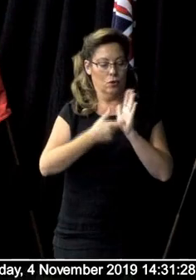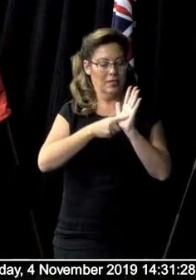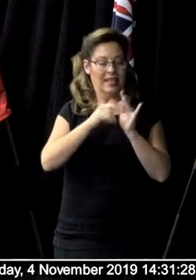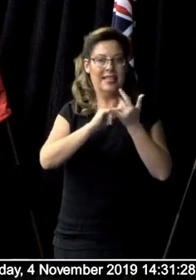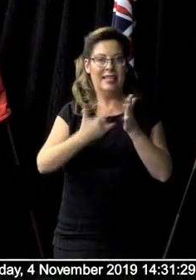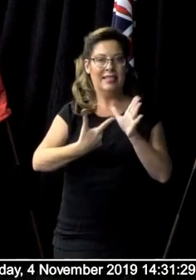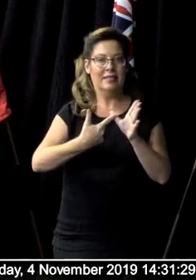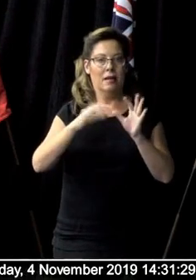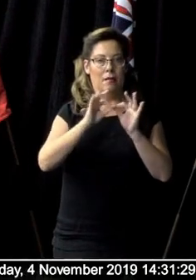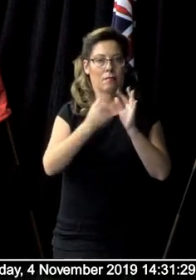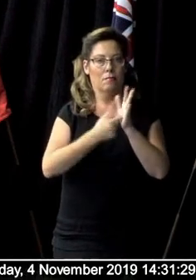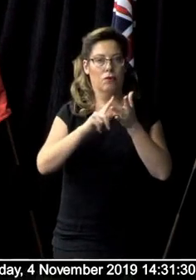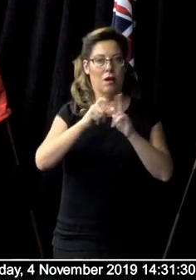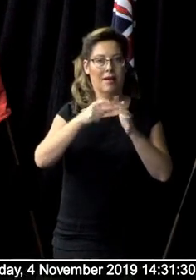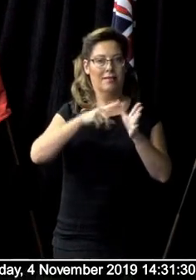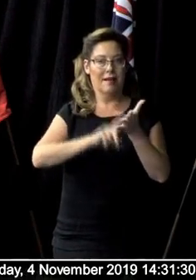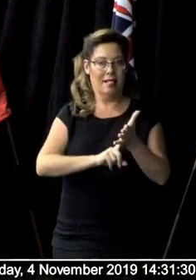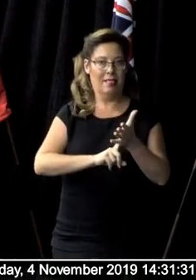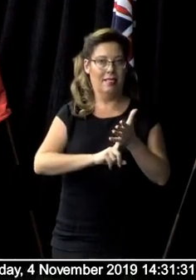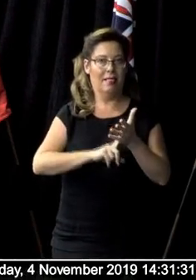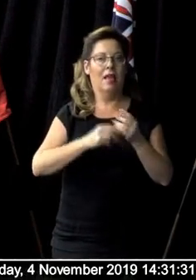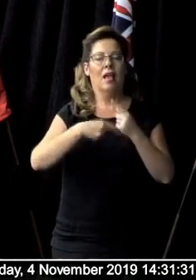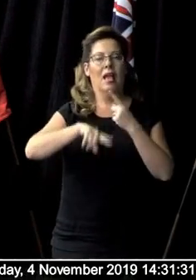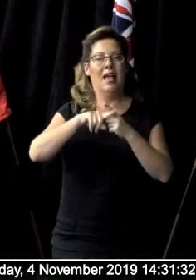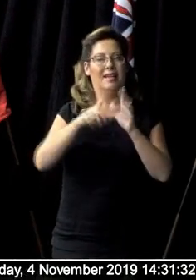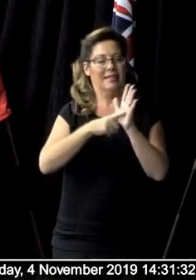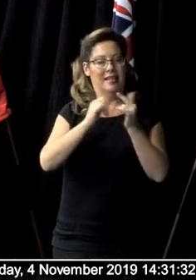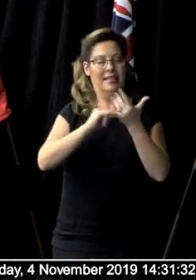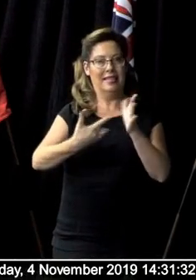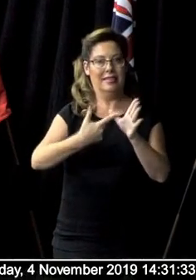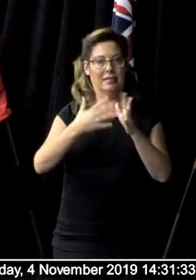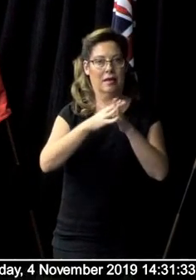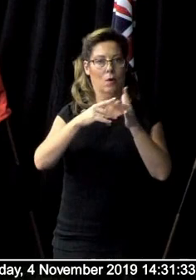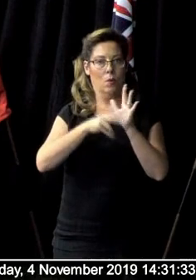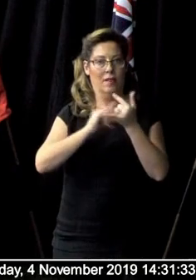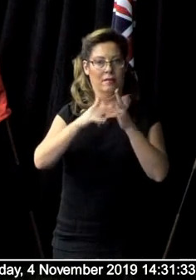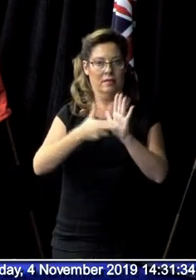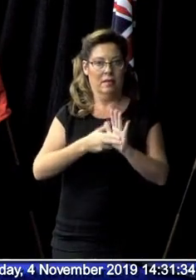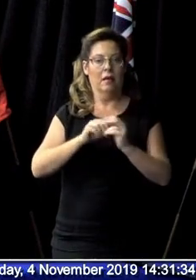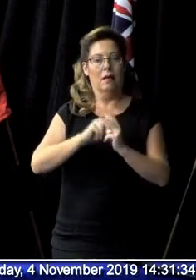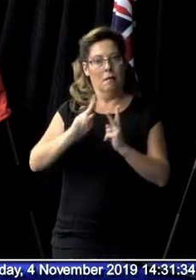ask that the oaths be administered. Yes, thank you. I think it has been explained to you, you may take the oath